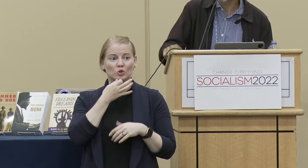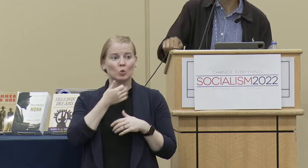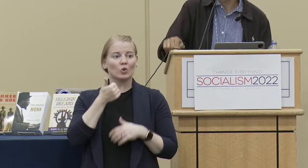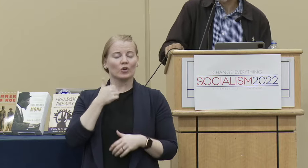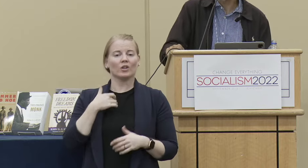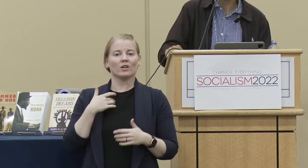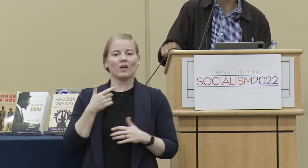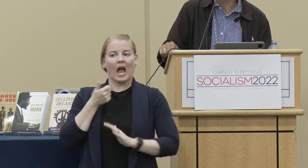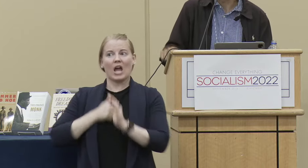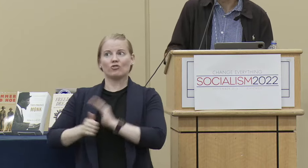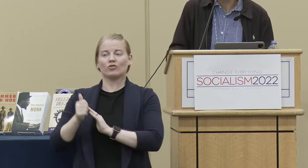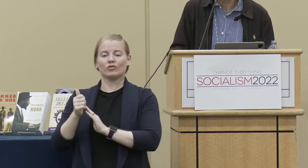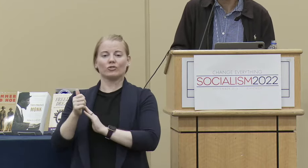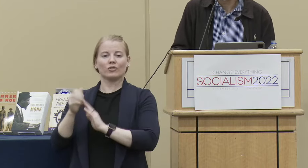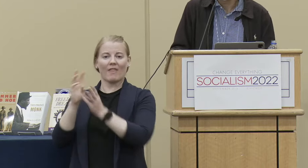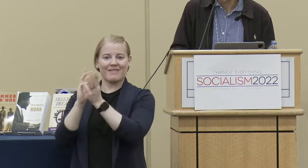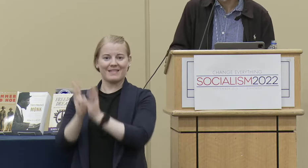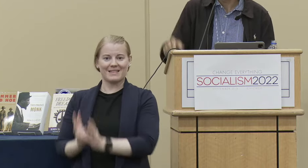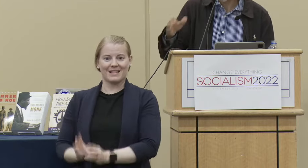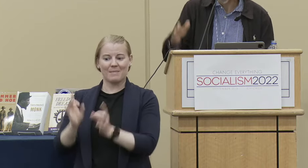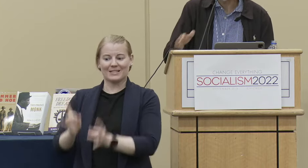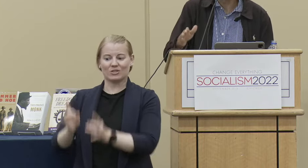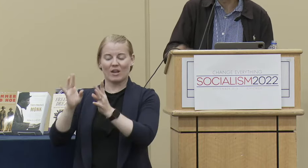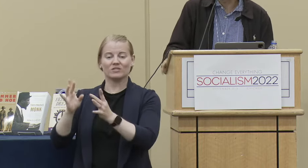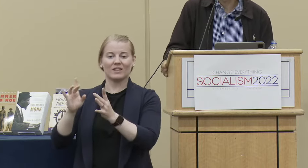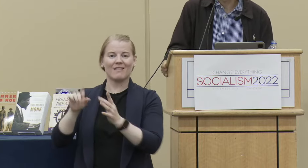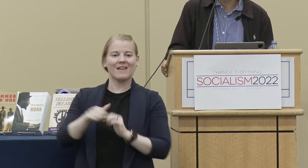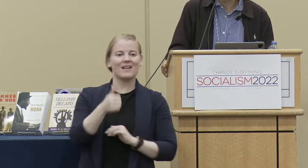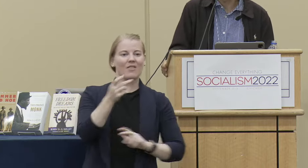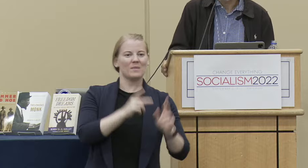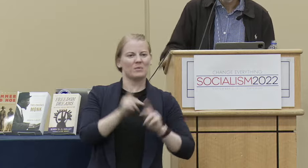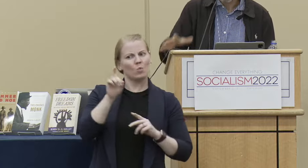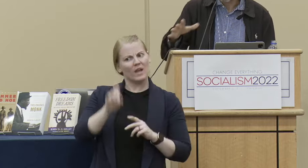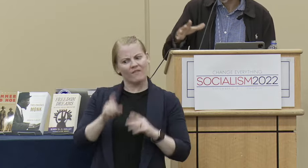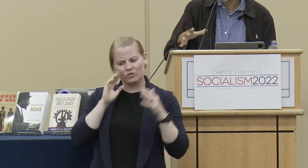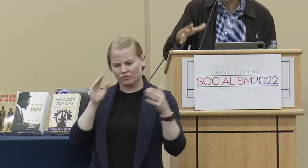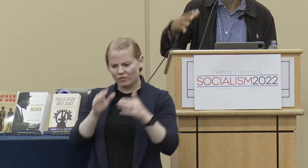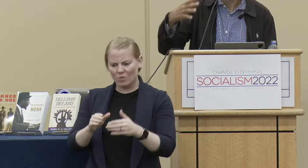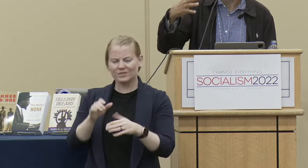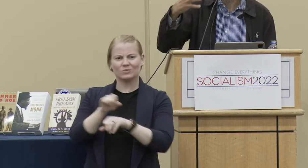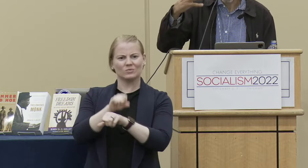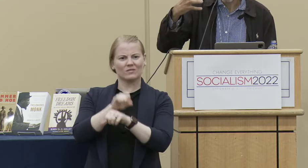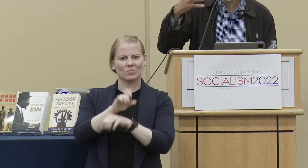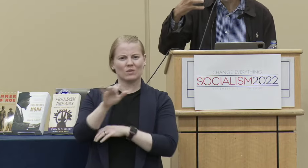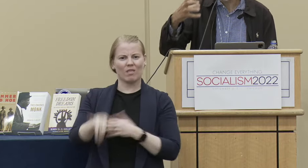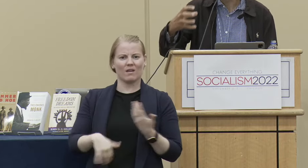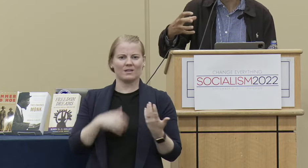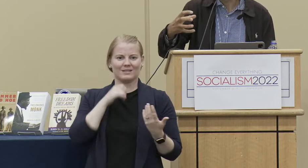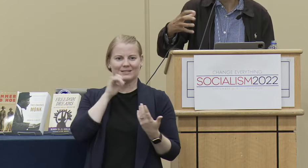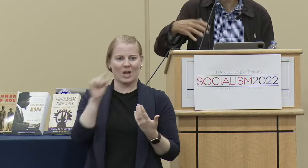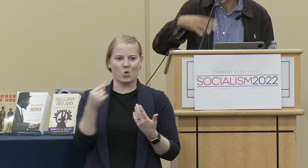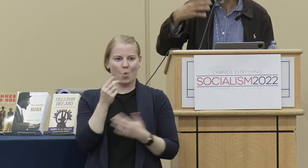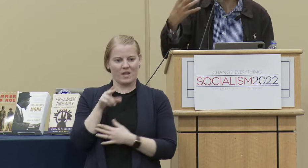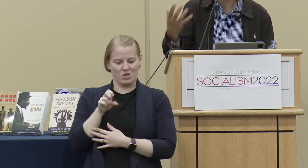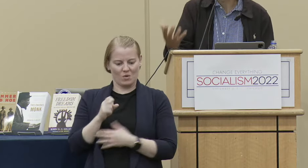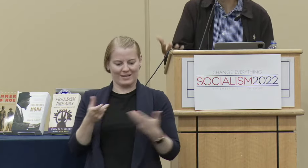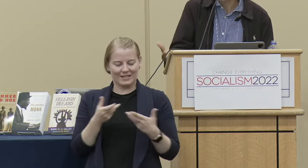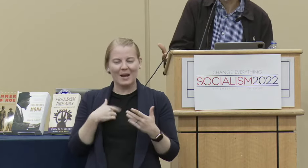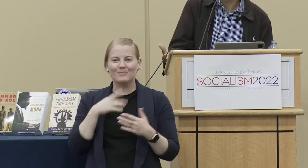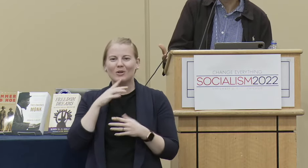Because some of us are dying faster and sooner